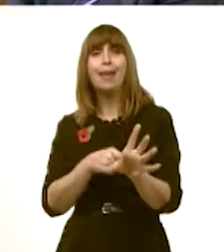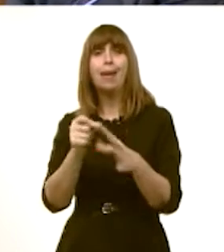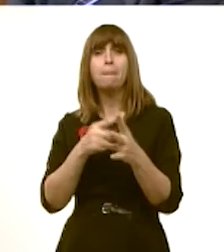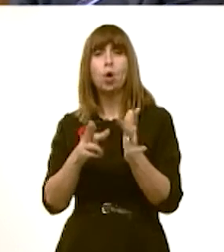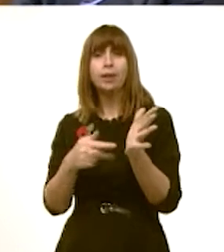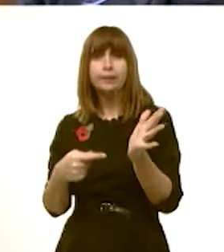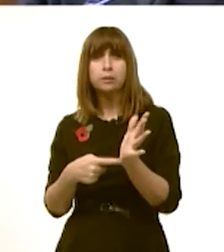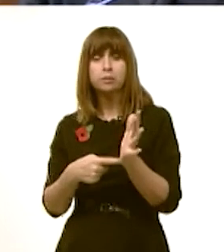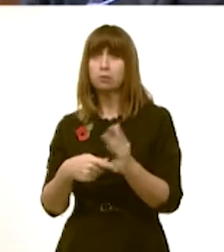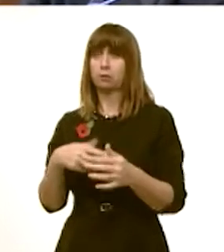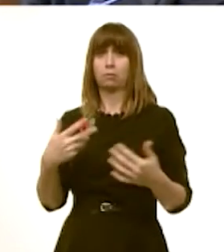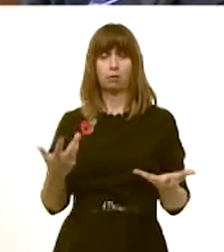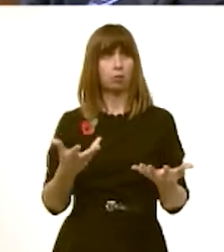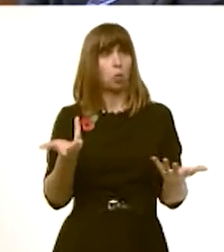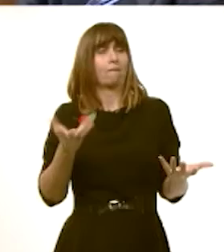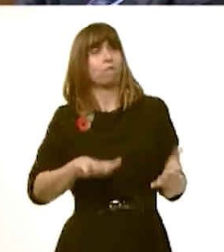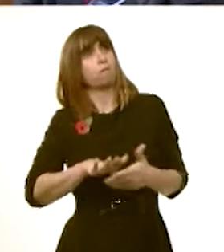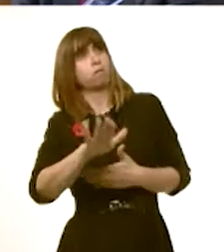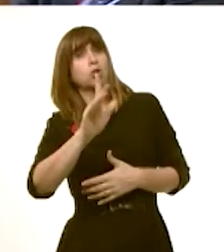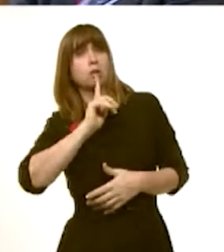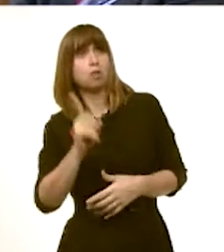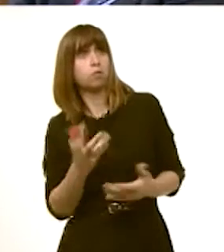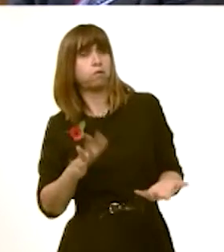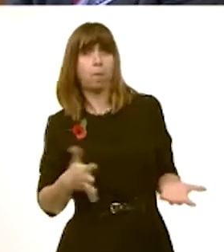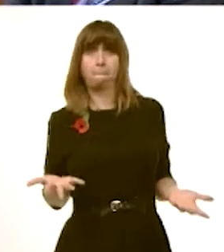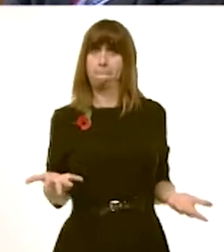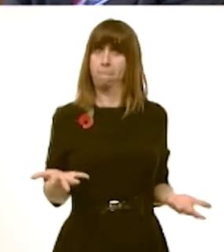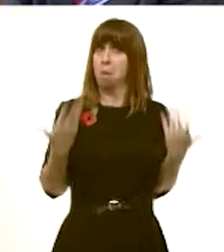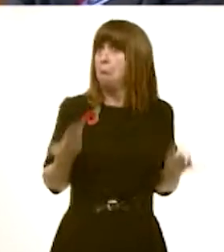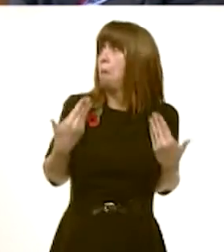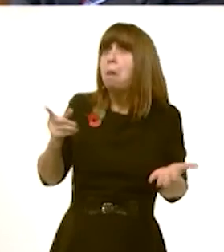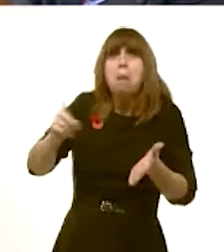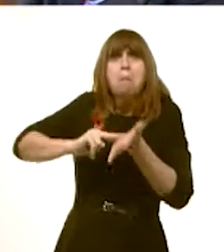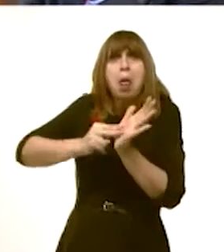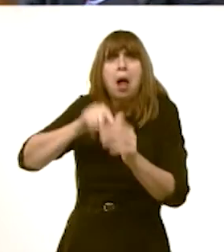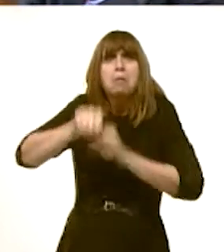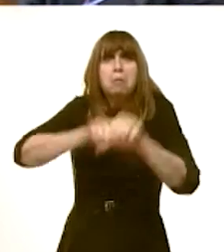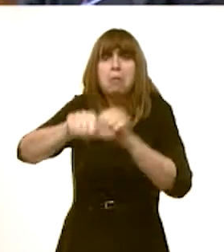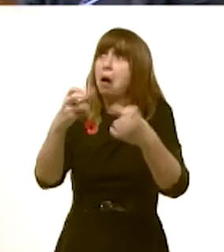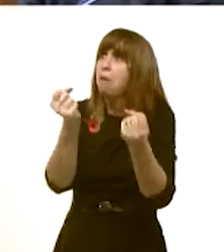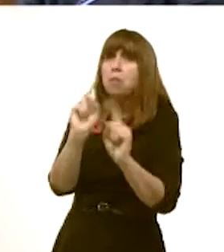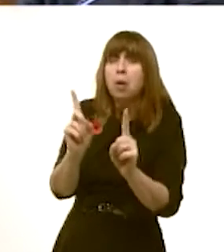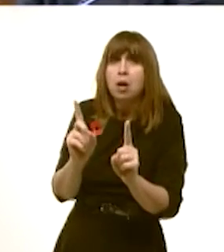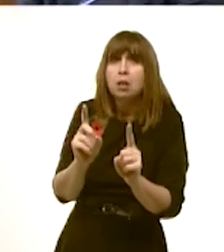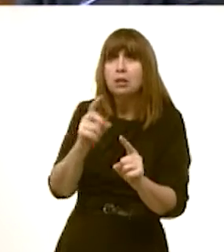We donít know where energy will come from in the next decade, and, of course, weíre not seeing help for high energy users, such as the steel industry.